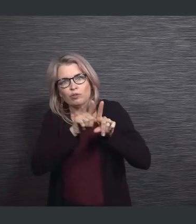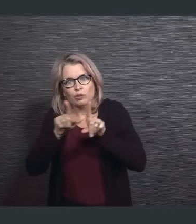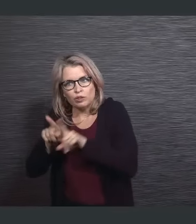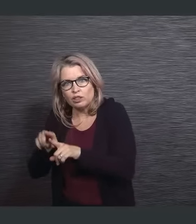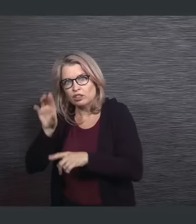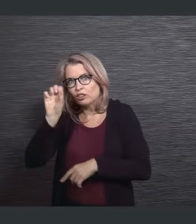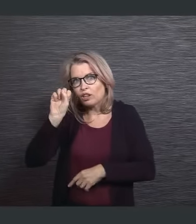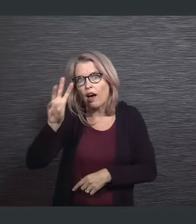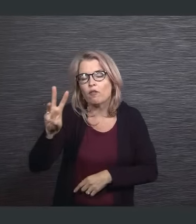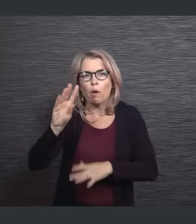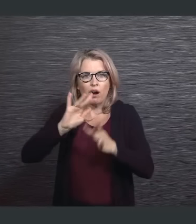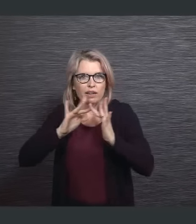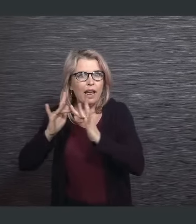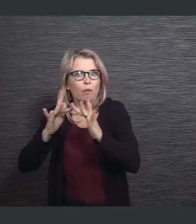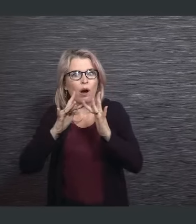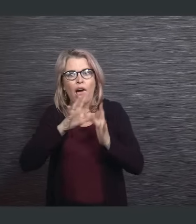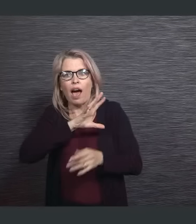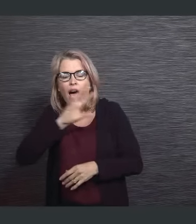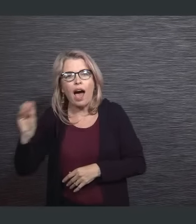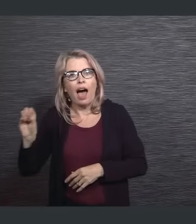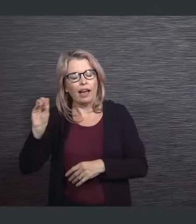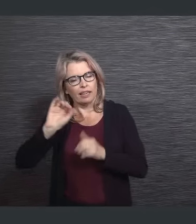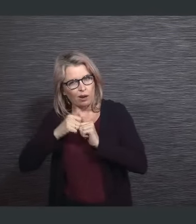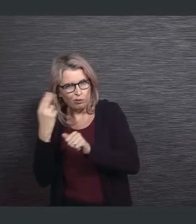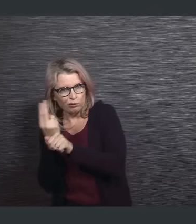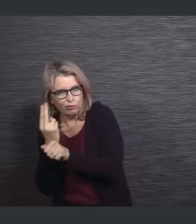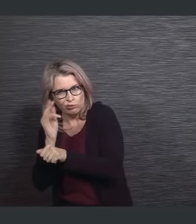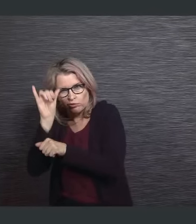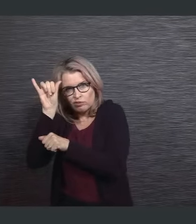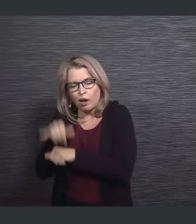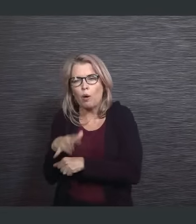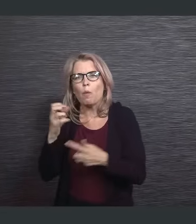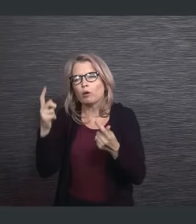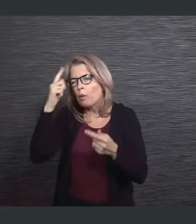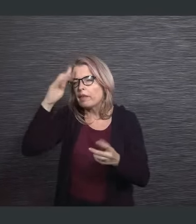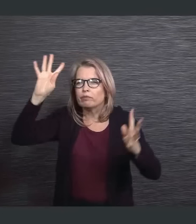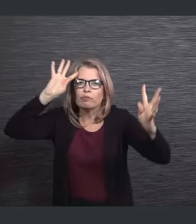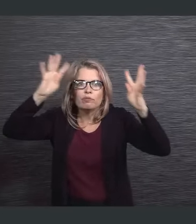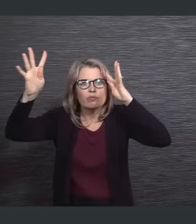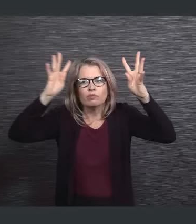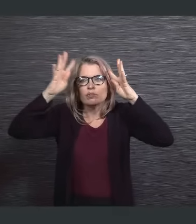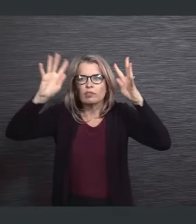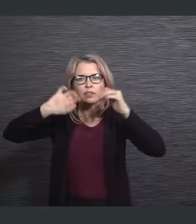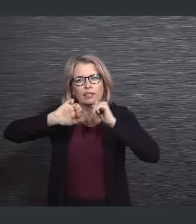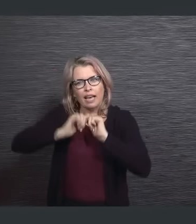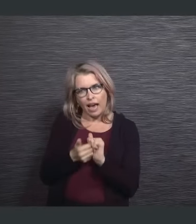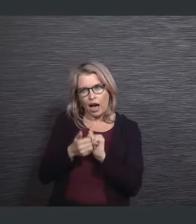and interfaces, we want to think out of the box to revisit the underlying